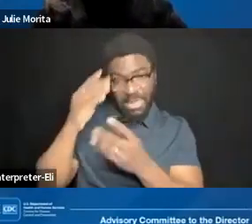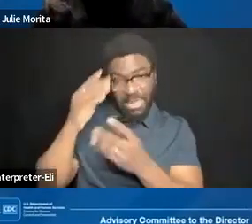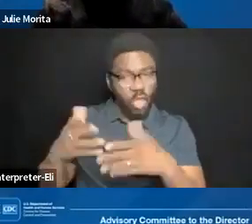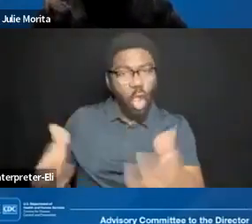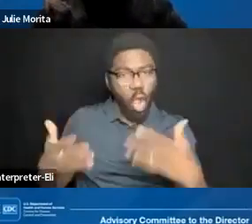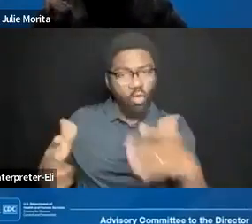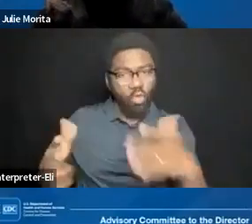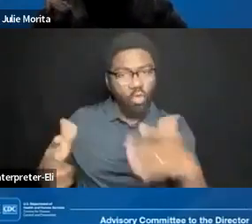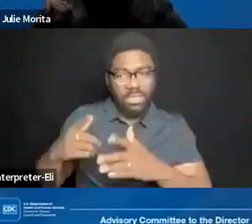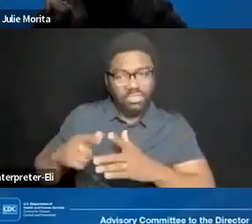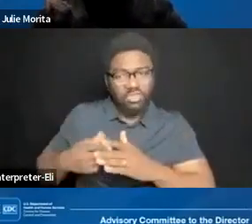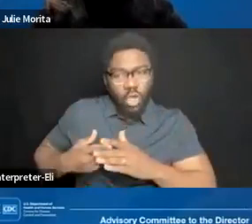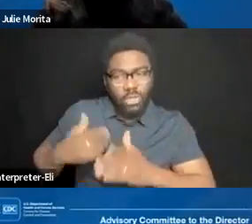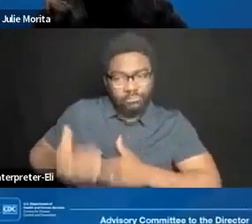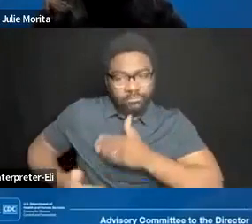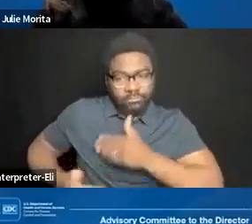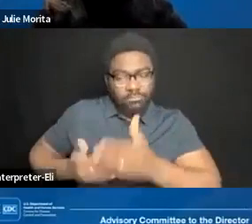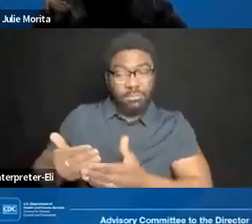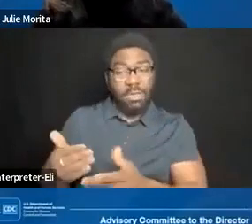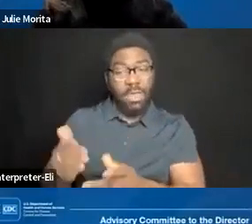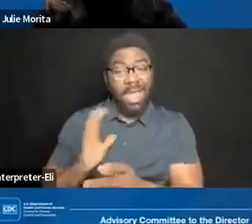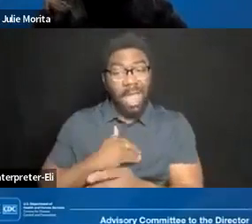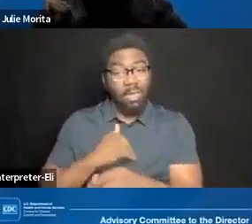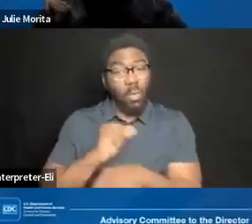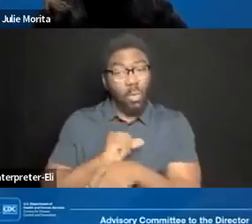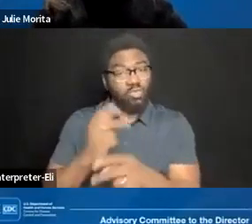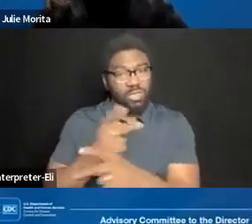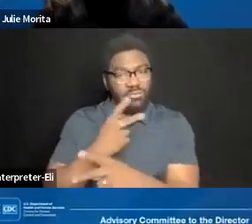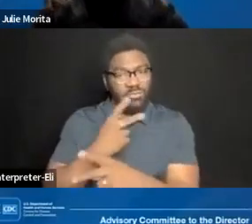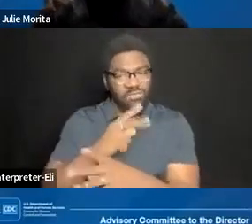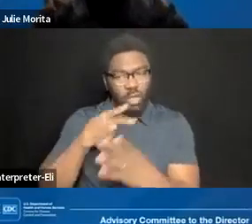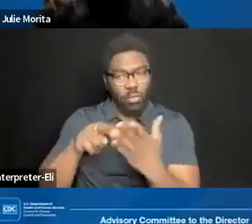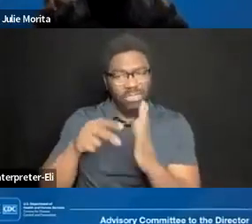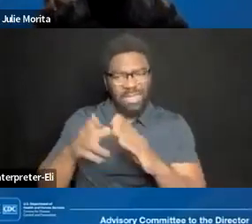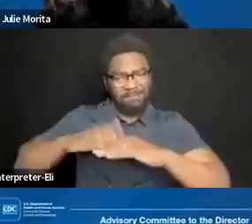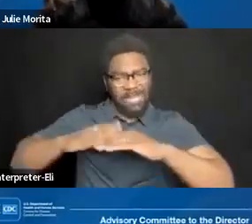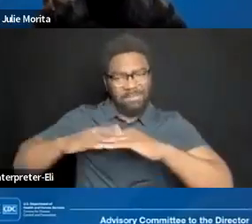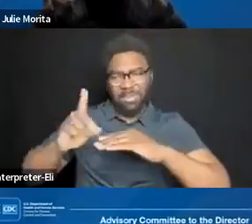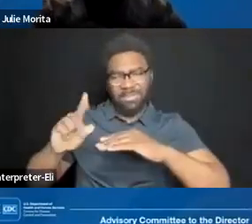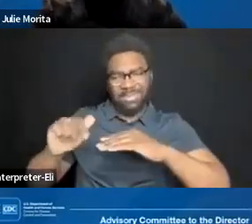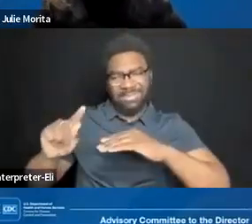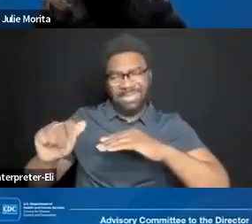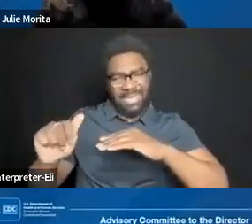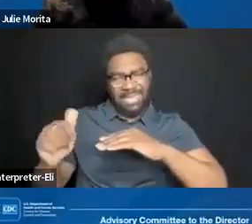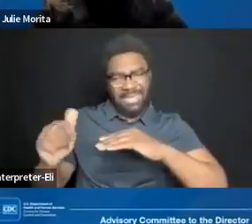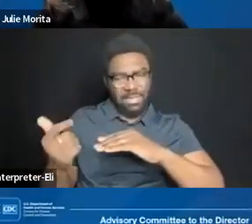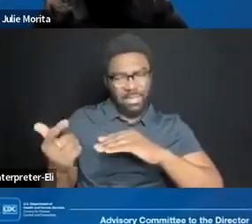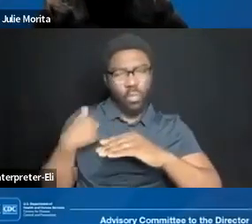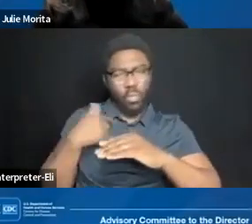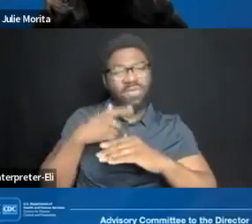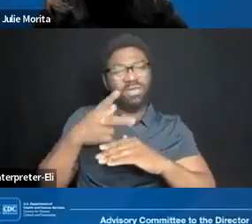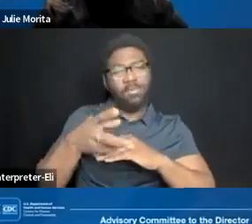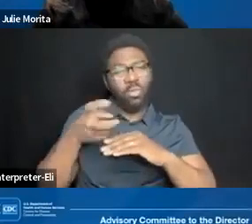in defining the minimal data actually has pulled in some of it, the social determinants of health data elements